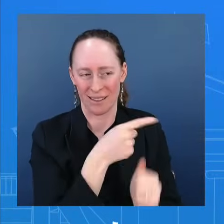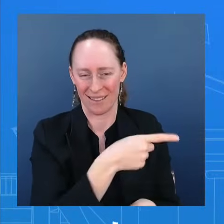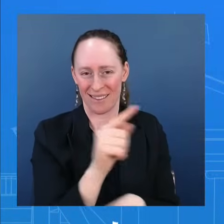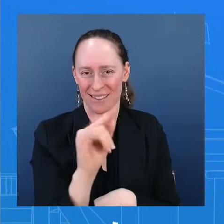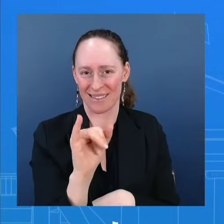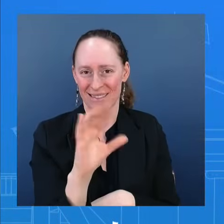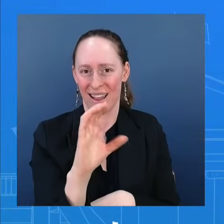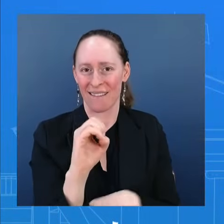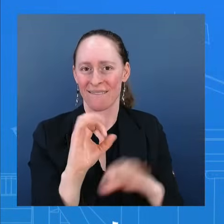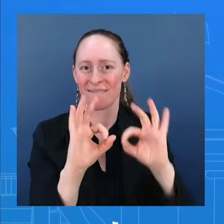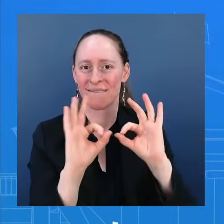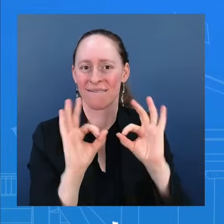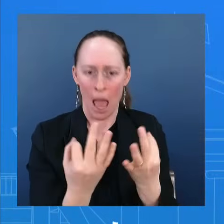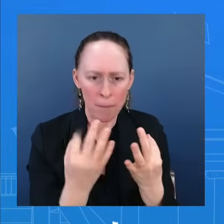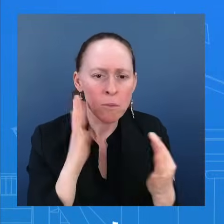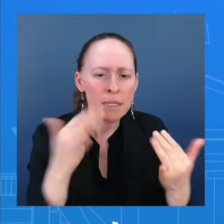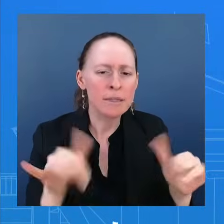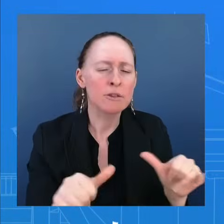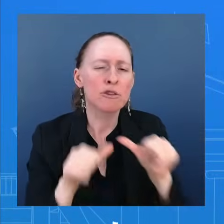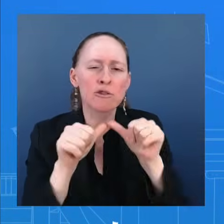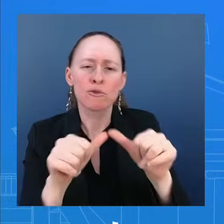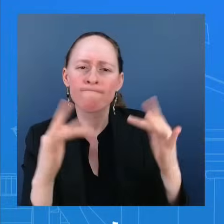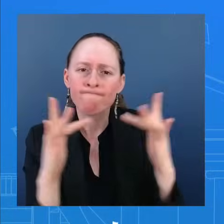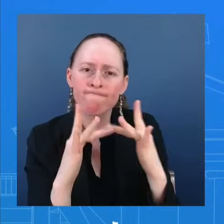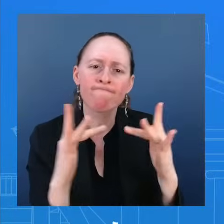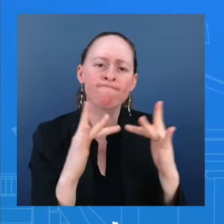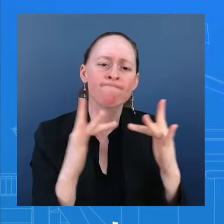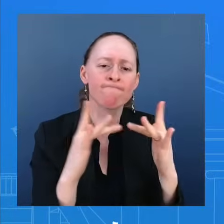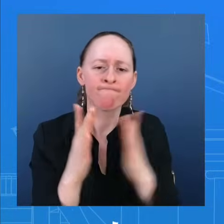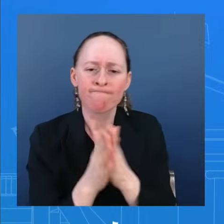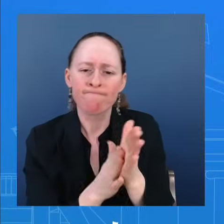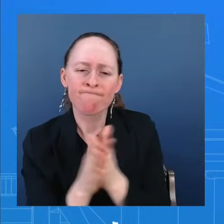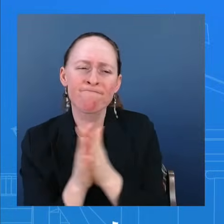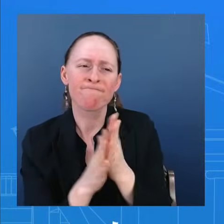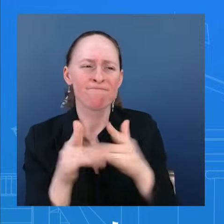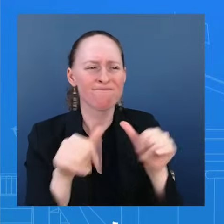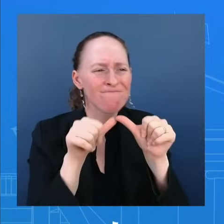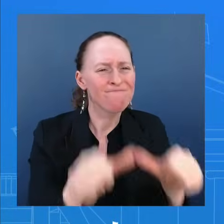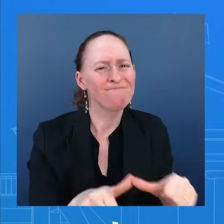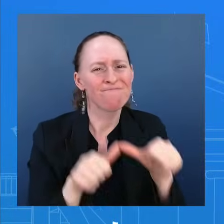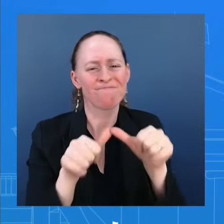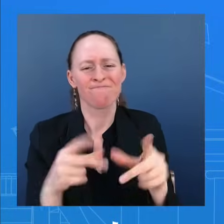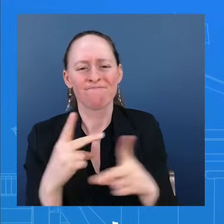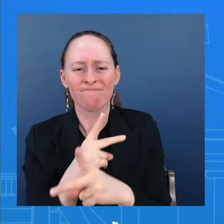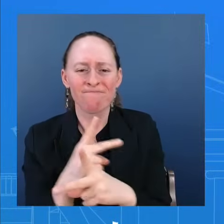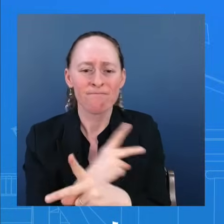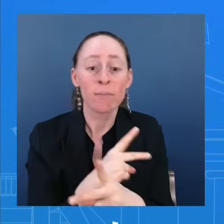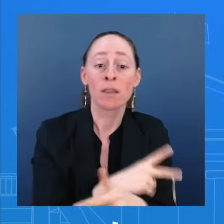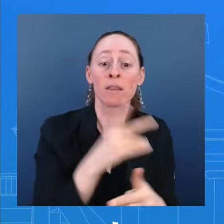to certainly stay engaged and in touch. I don't have any meetings to preview for you at this time, but we've been pretty con- --